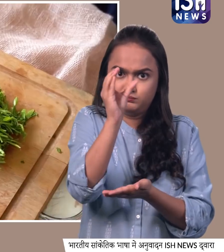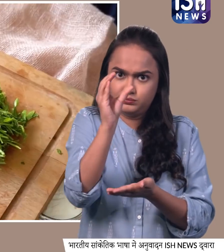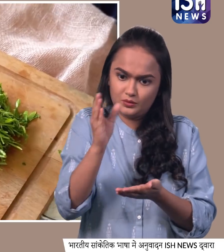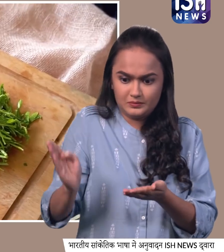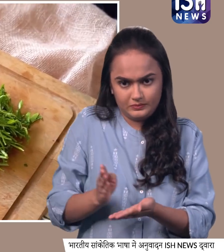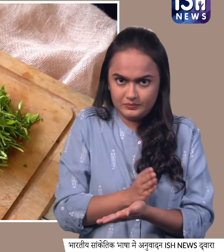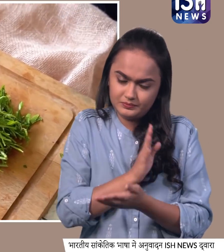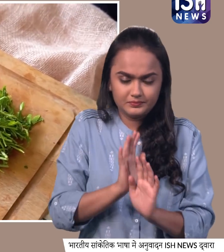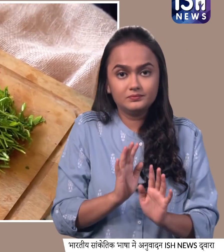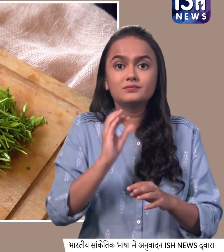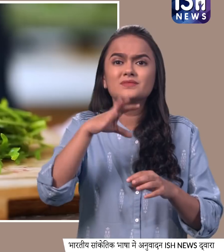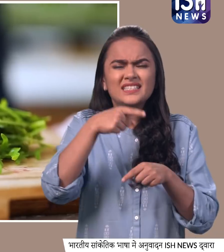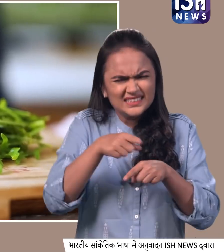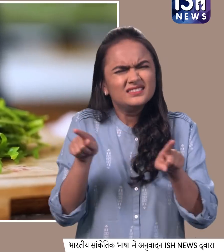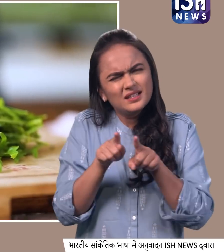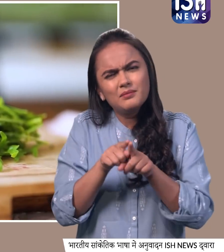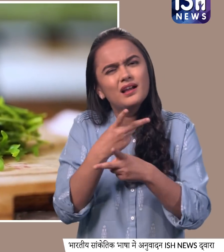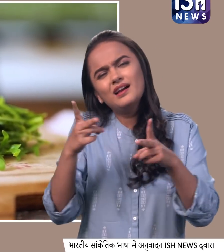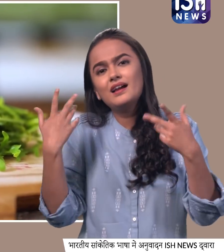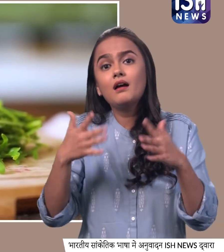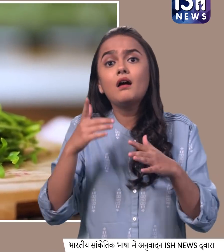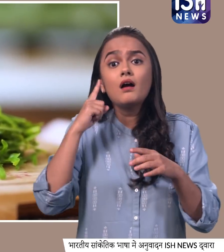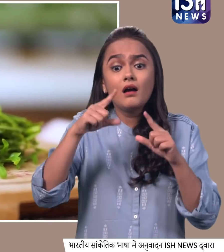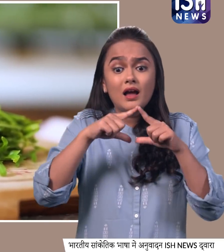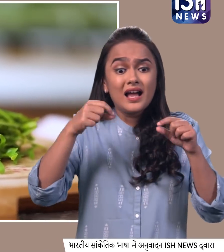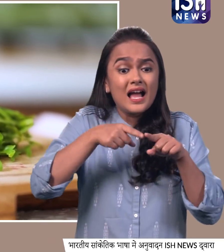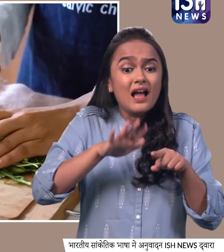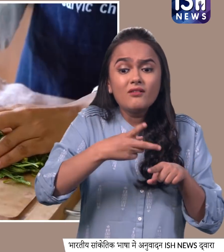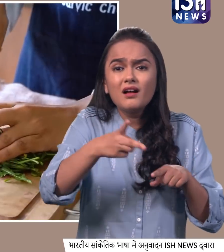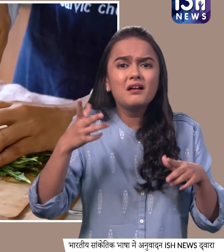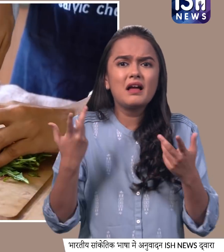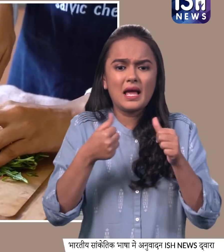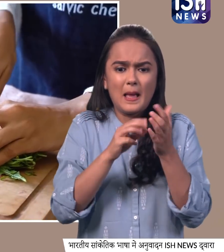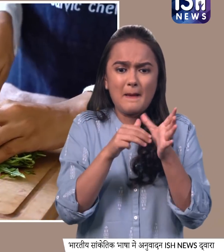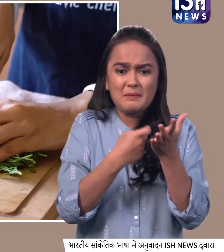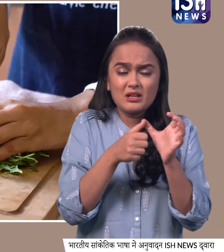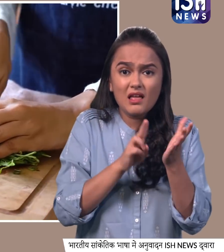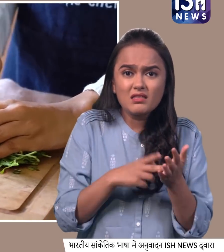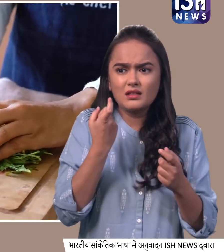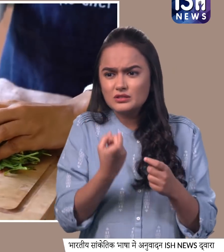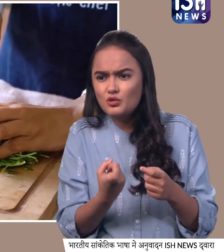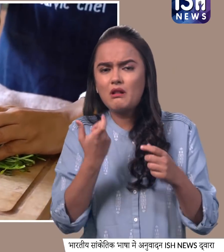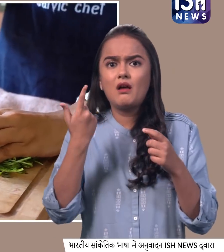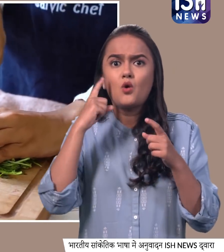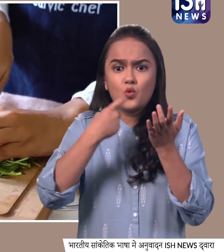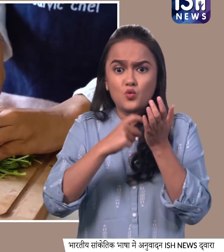Similarly, take 1 cup of any green leafy vegetable like amaranth, or rocket leaves